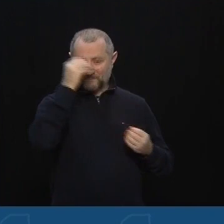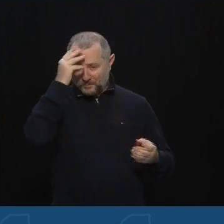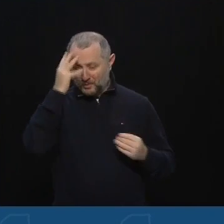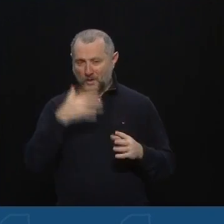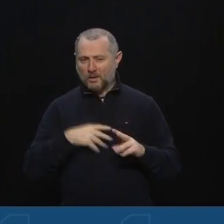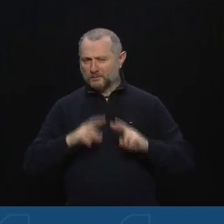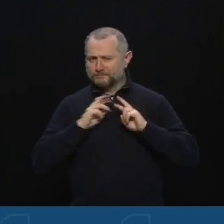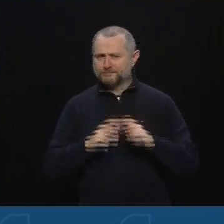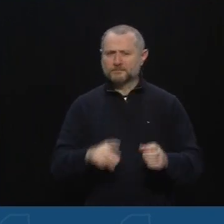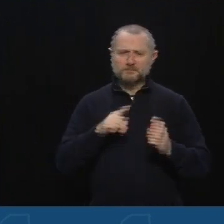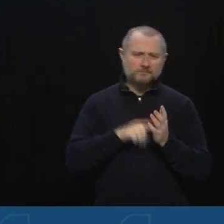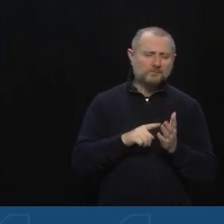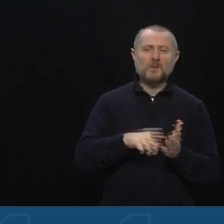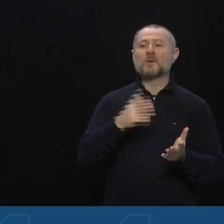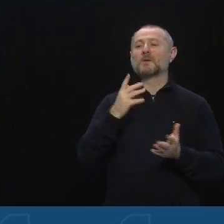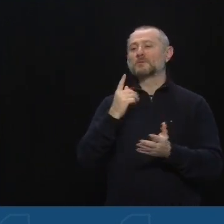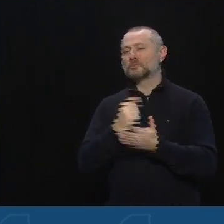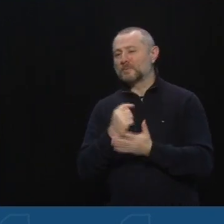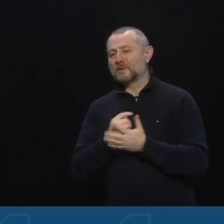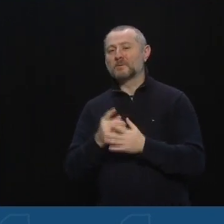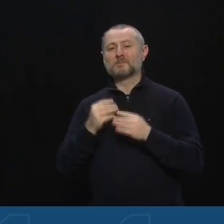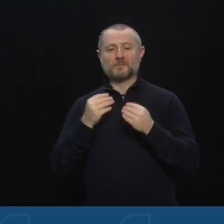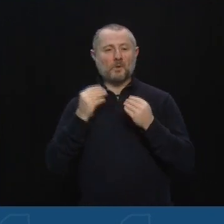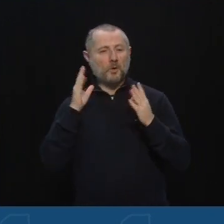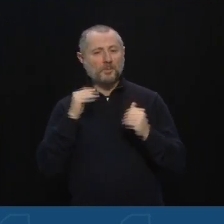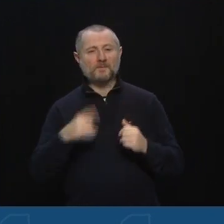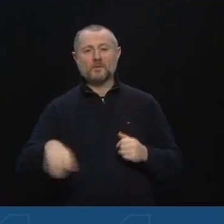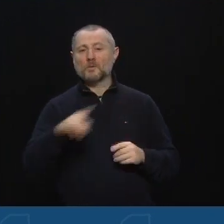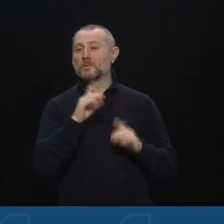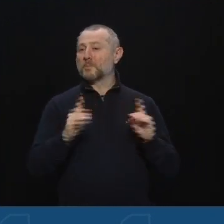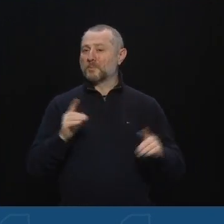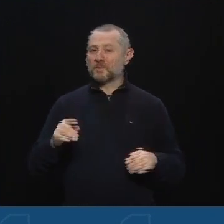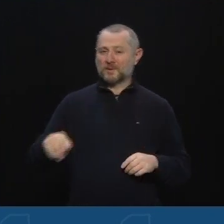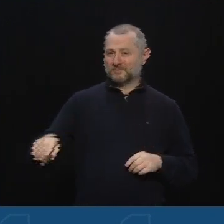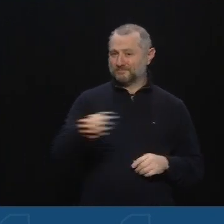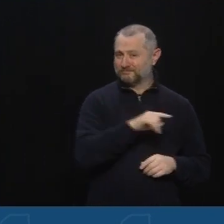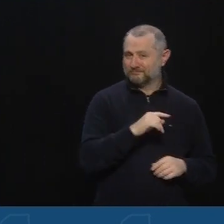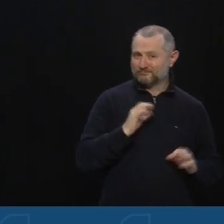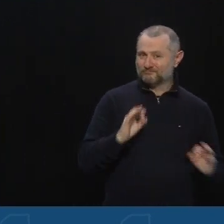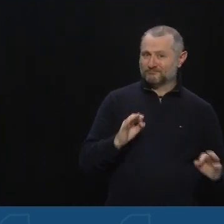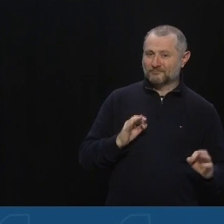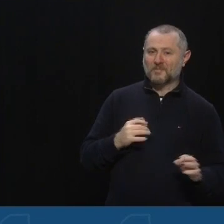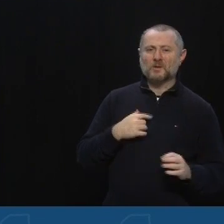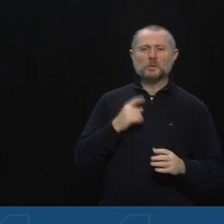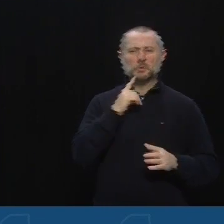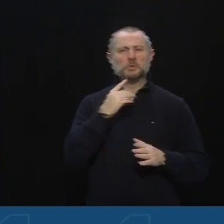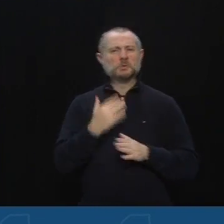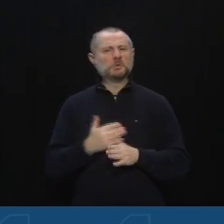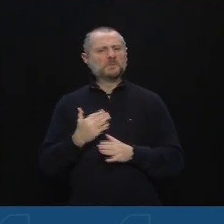ON, AND OUR GOAL IS TO GATHER OUT TREATMENTS, AND GIVE PEOPLE